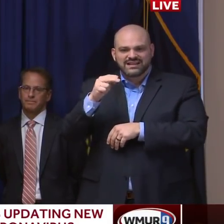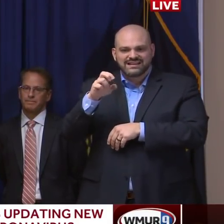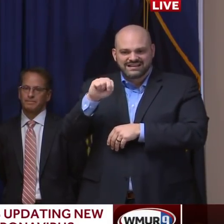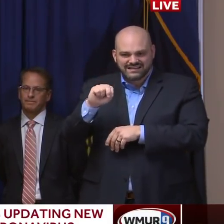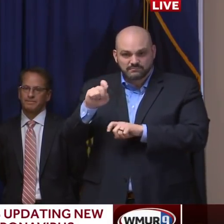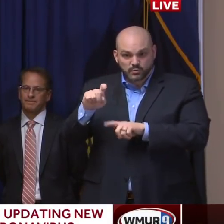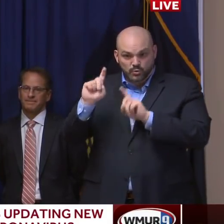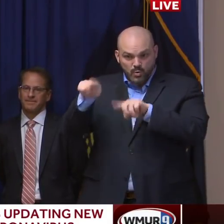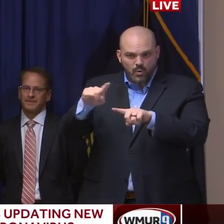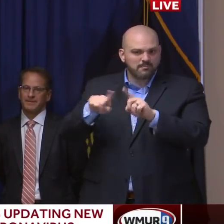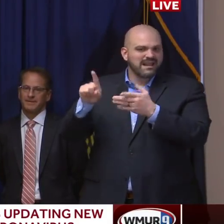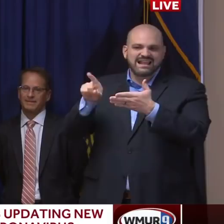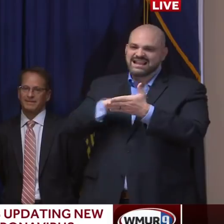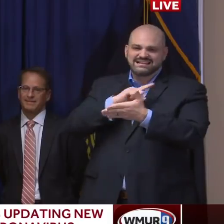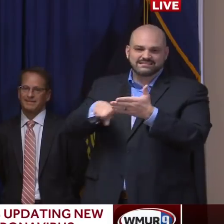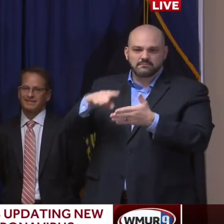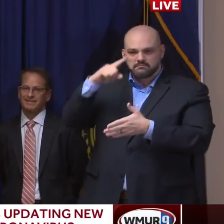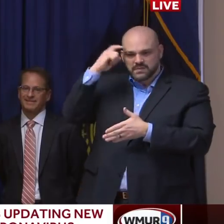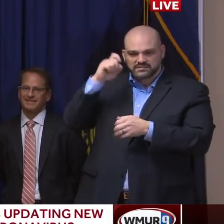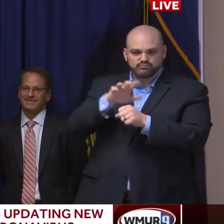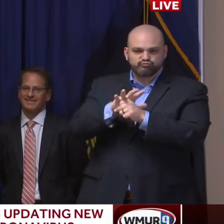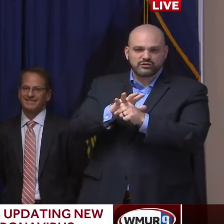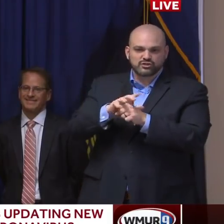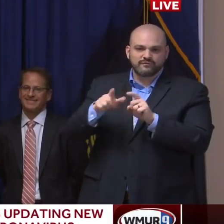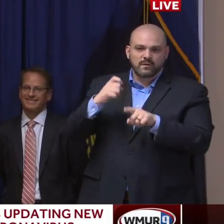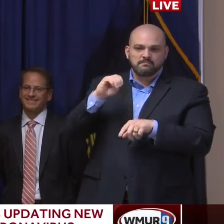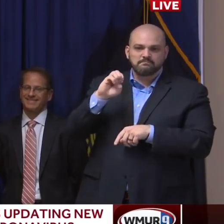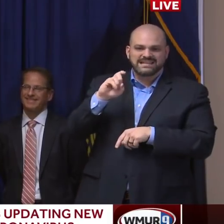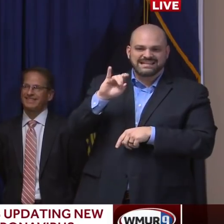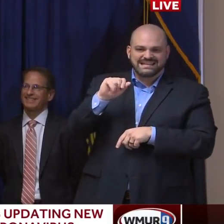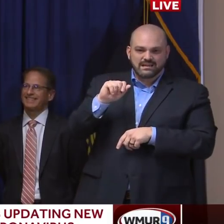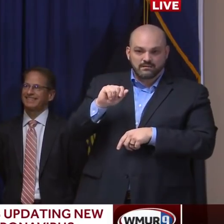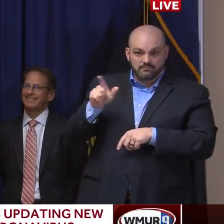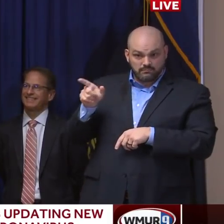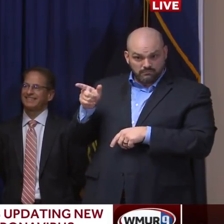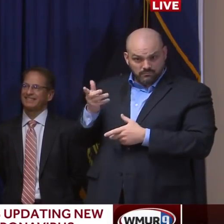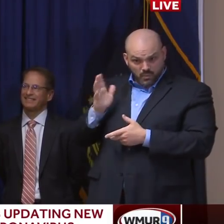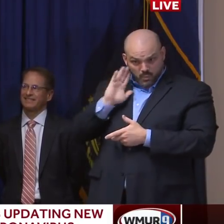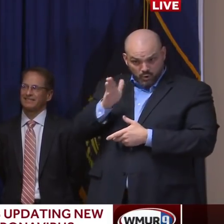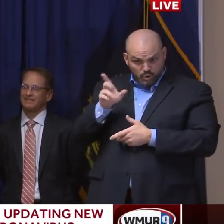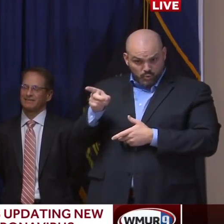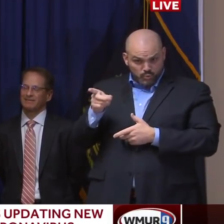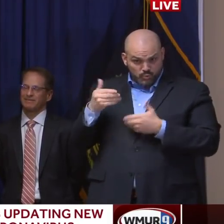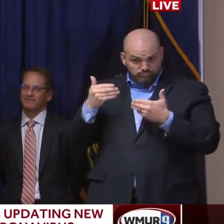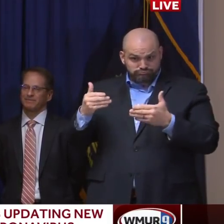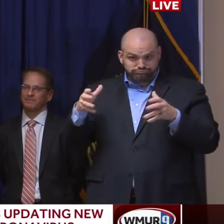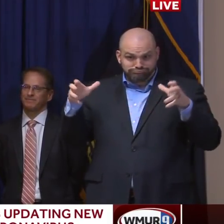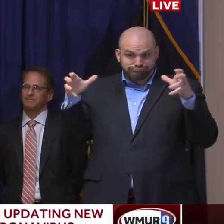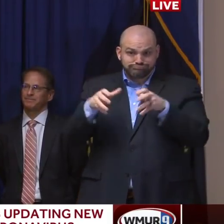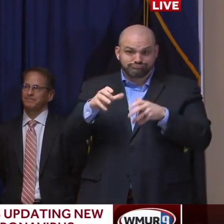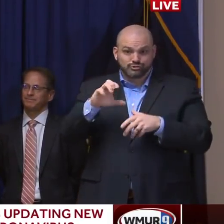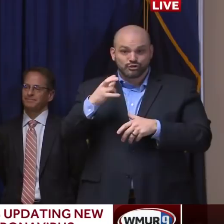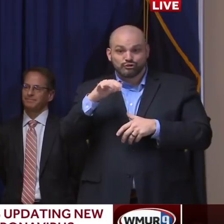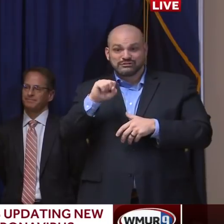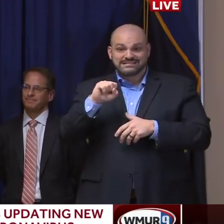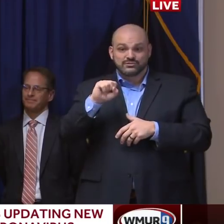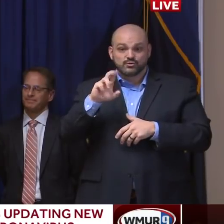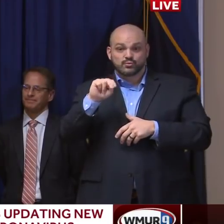FRIDAY NIGHT, THERE WAS SOMETHING CANCELED AT THE LAST MINUTE UNDER PRESSURE FROM THE MEDIA. YOU ARE A CANDIDATE.